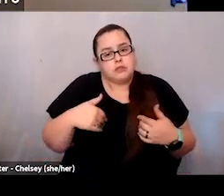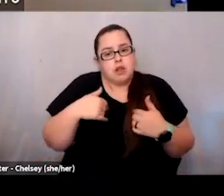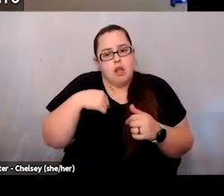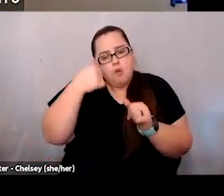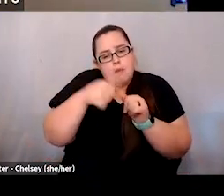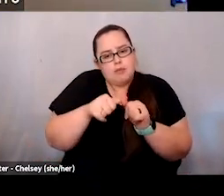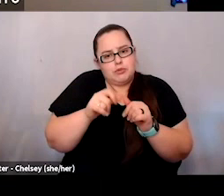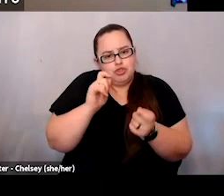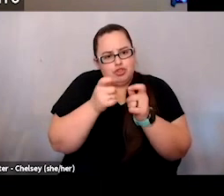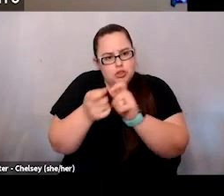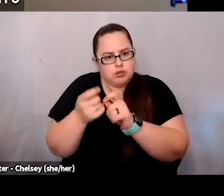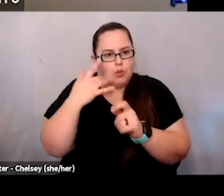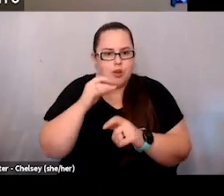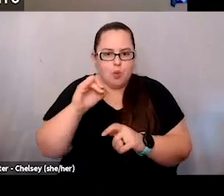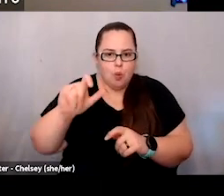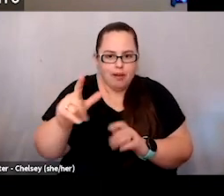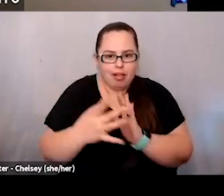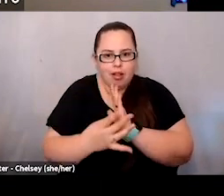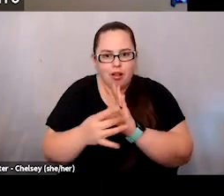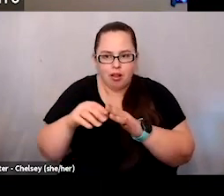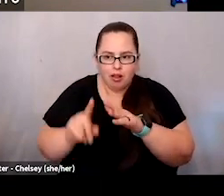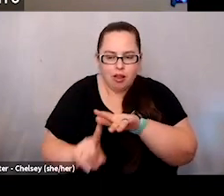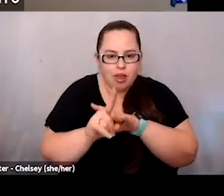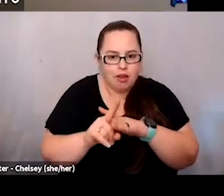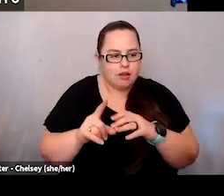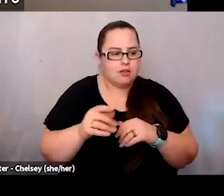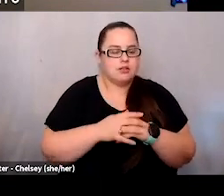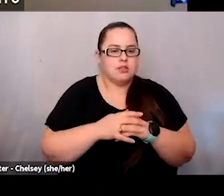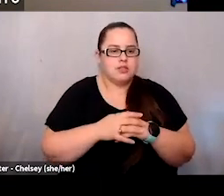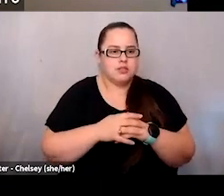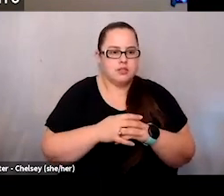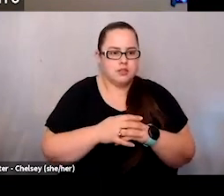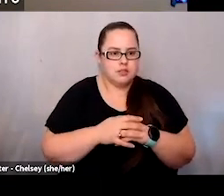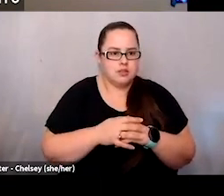stepping up and to this this fight when I was younger and I remember like changing because